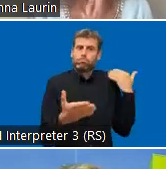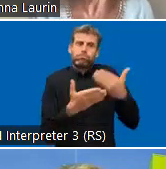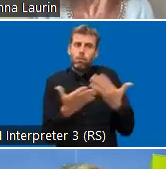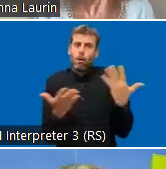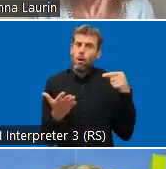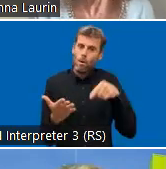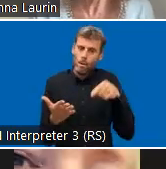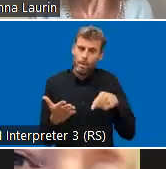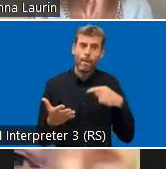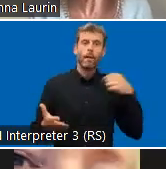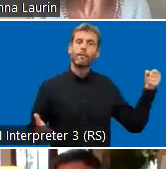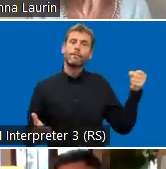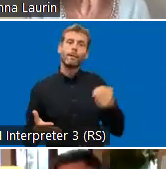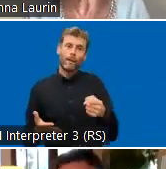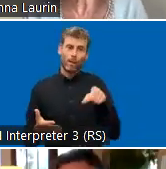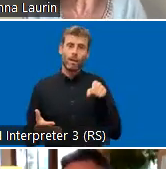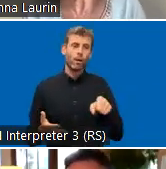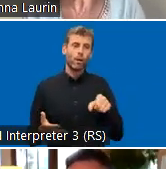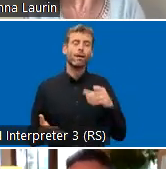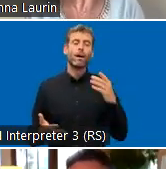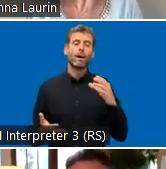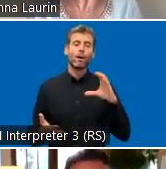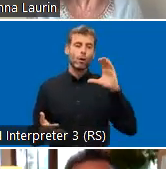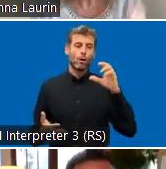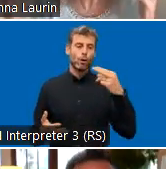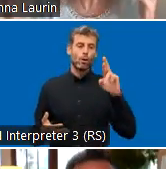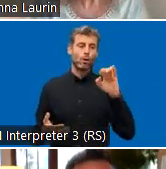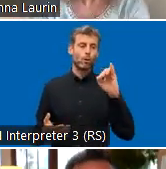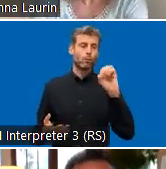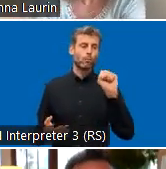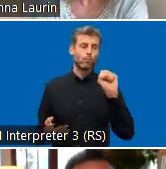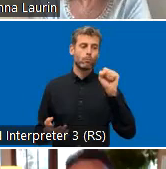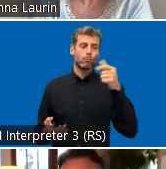Dr. Christopher Lee with us today to give us an update on every exciting thing that is no,